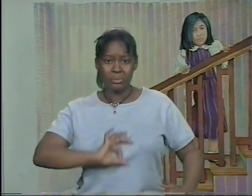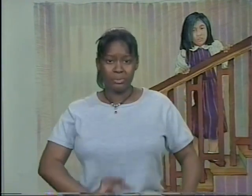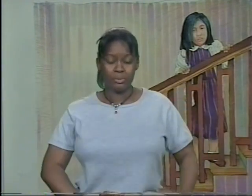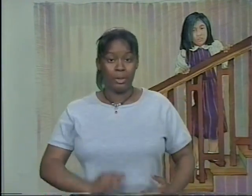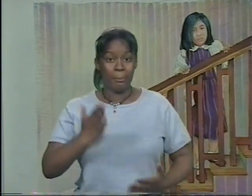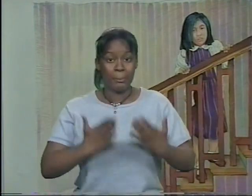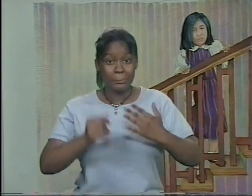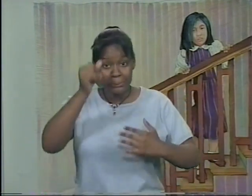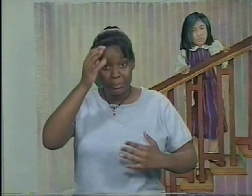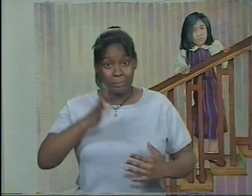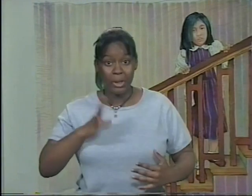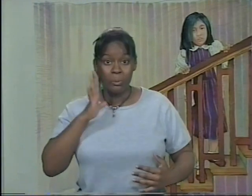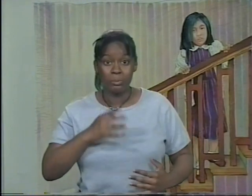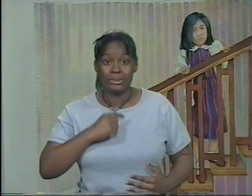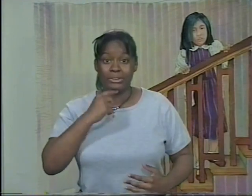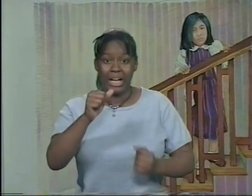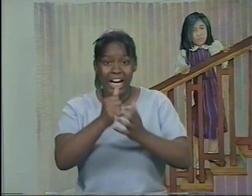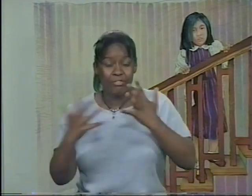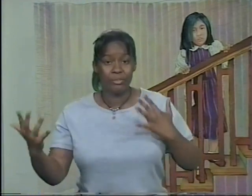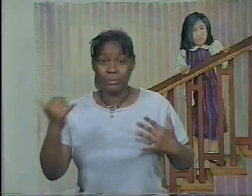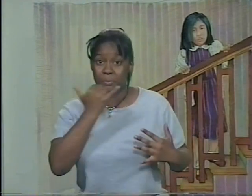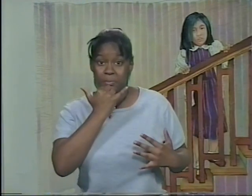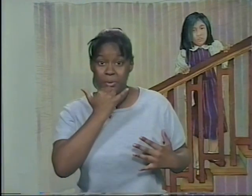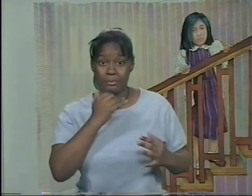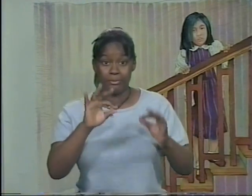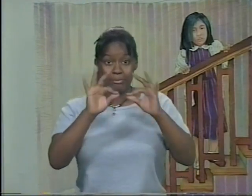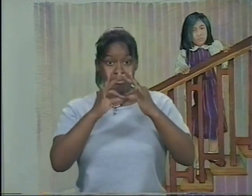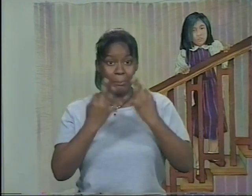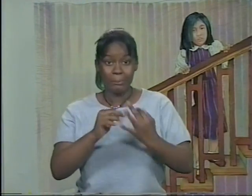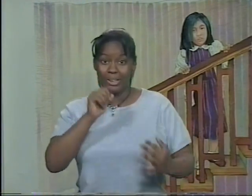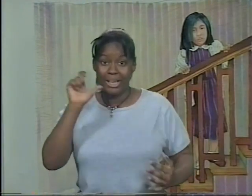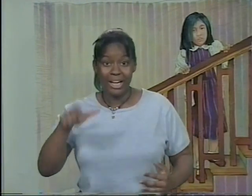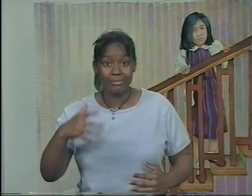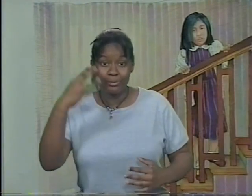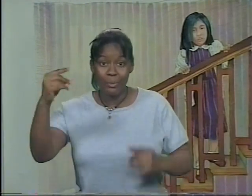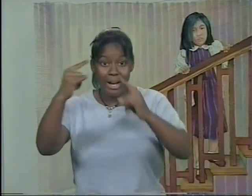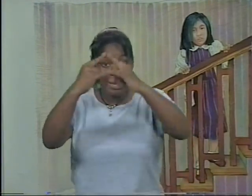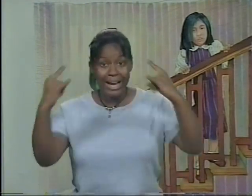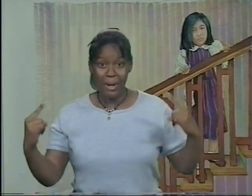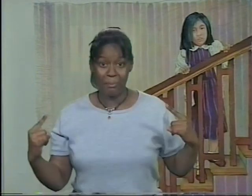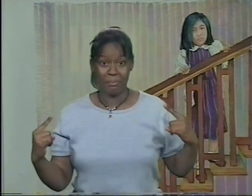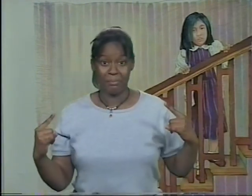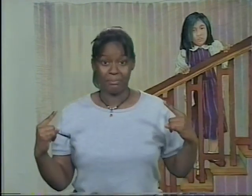proper and buttoned into a uniform. Maybe he would tell them it was all a mistake,